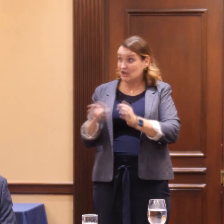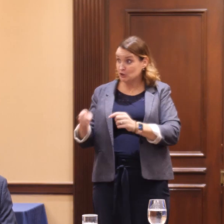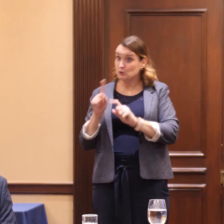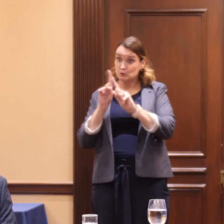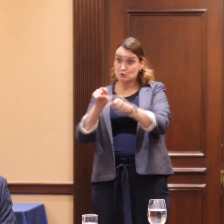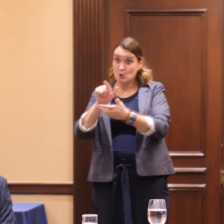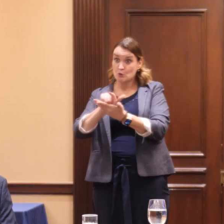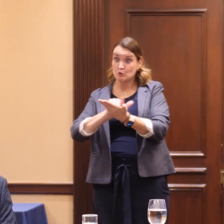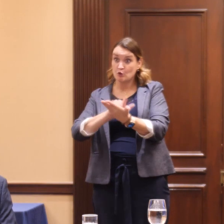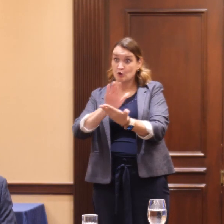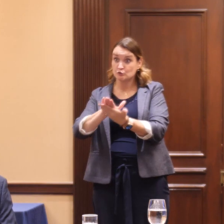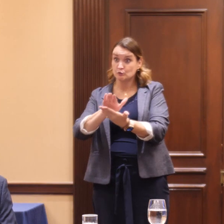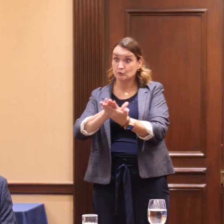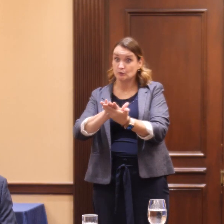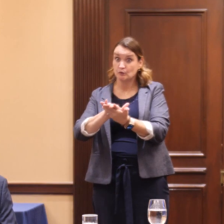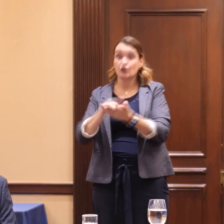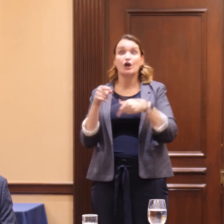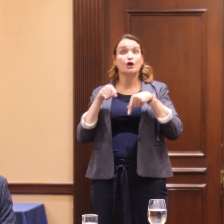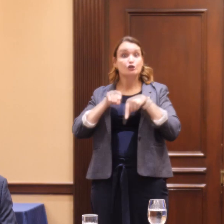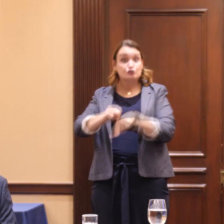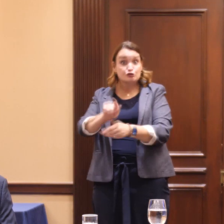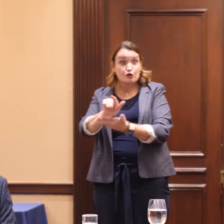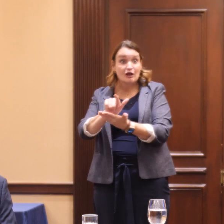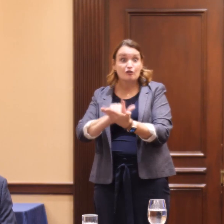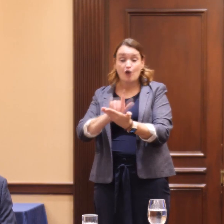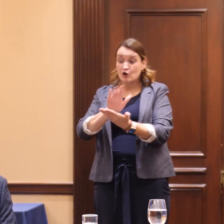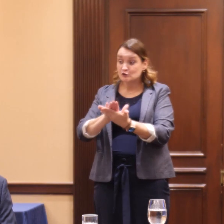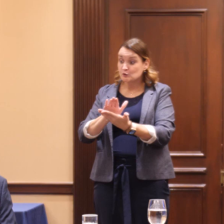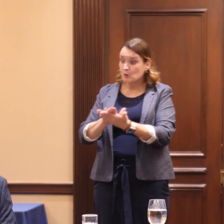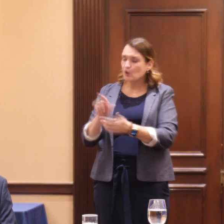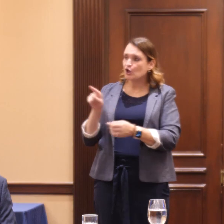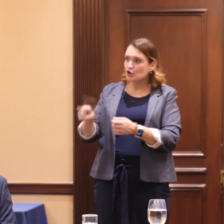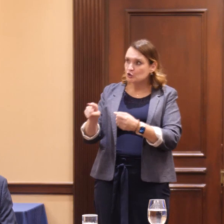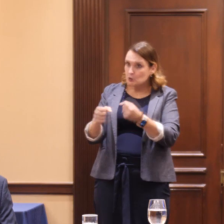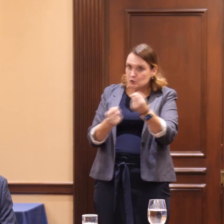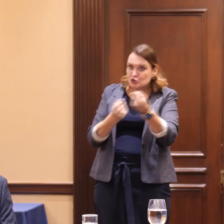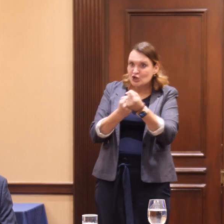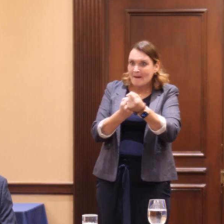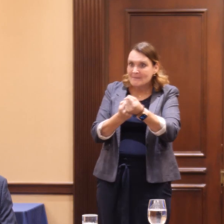school and in law school you started championing for people with disabilities and you continued